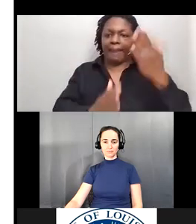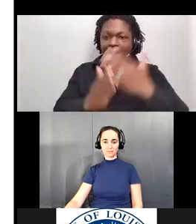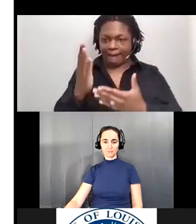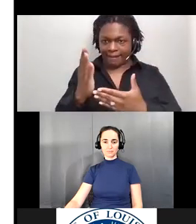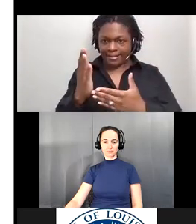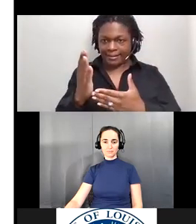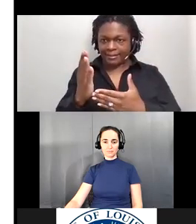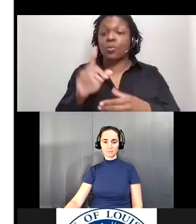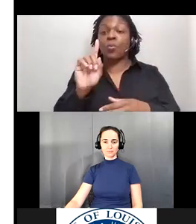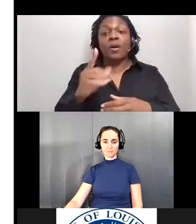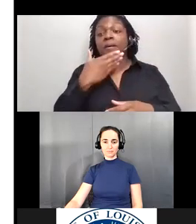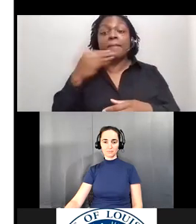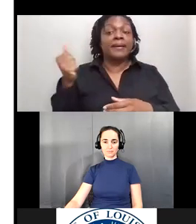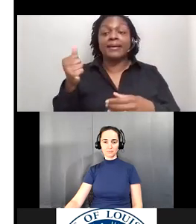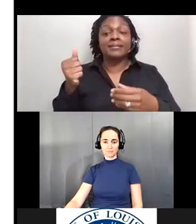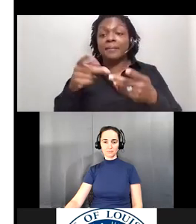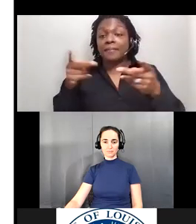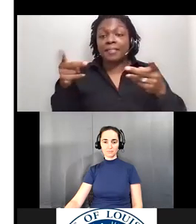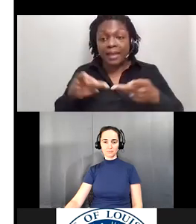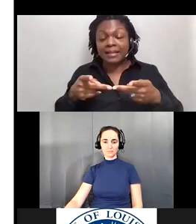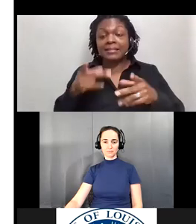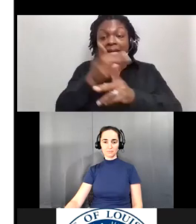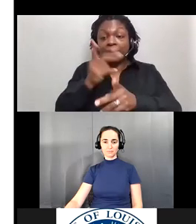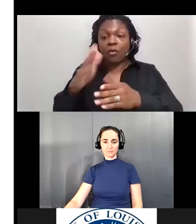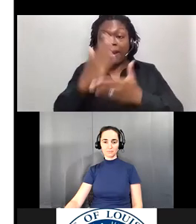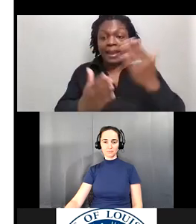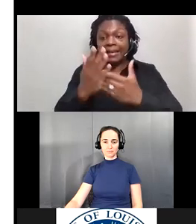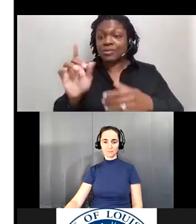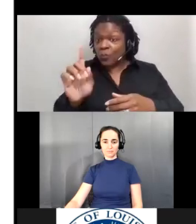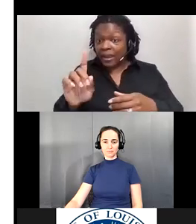them is going to be on top of the steering wheel, if that's easy for you.